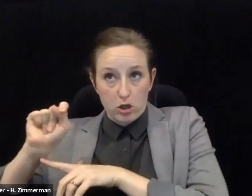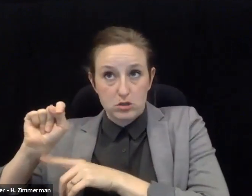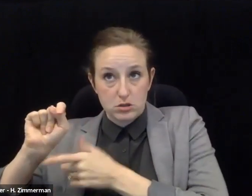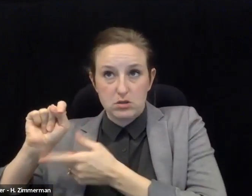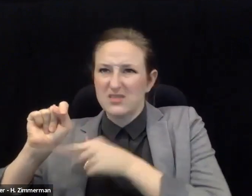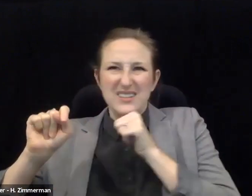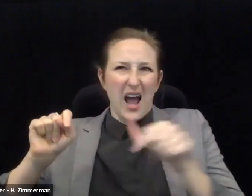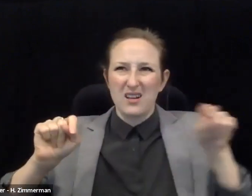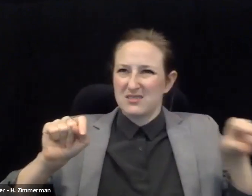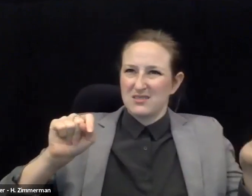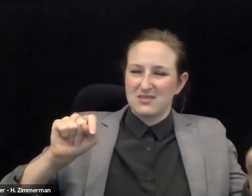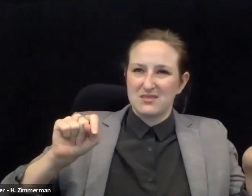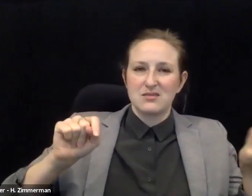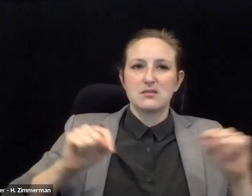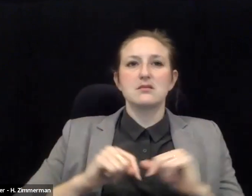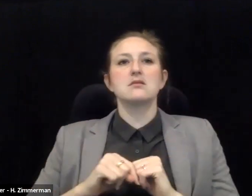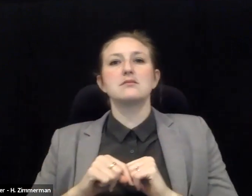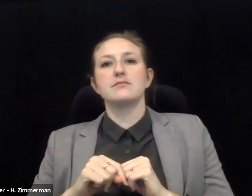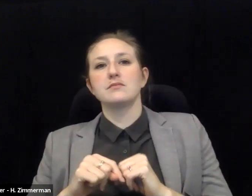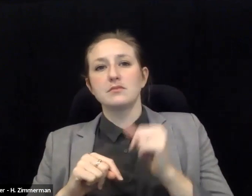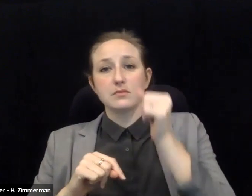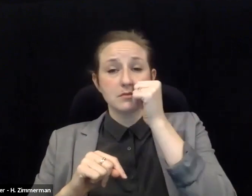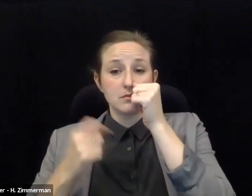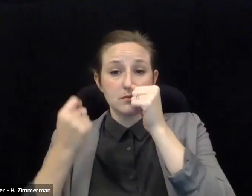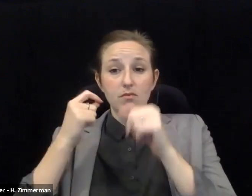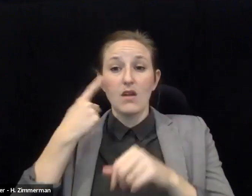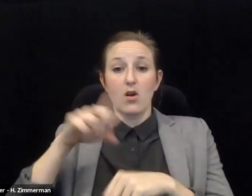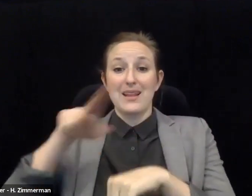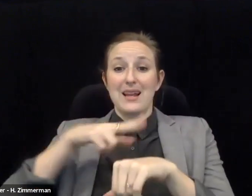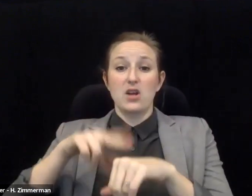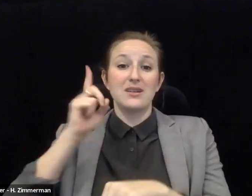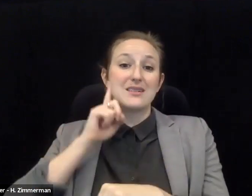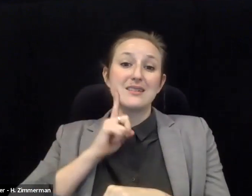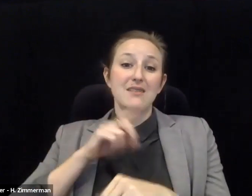there's actually a good article upon the national deaf center on post secondary outcome